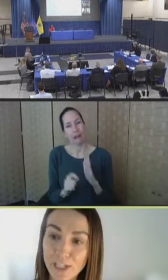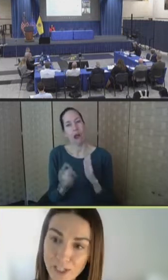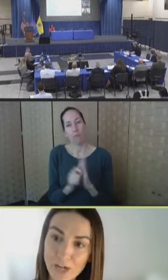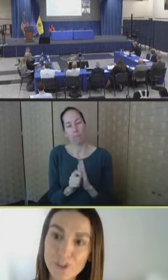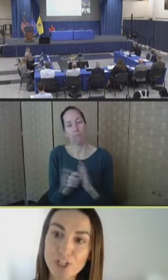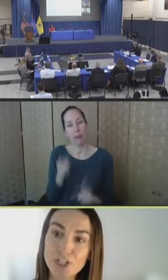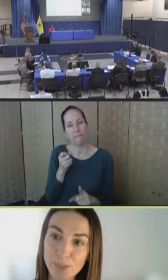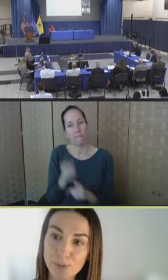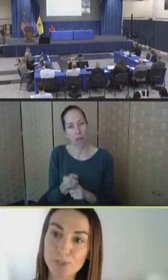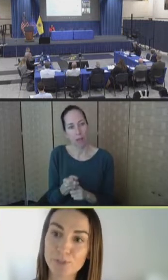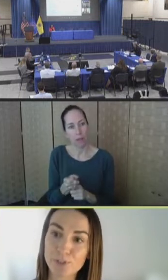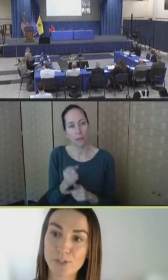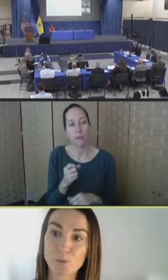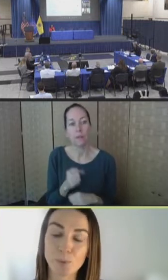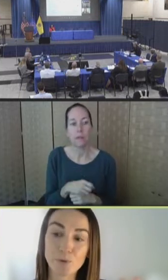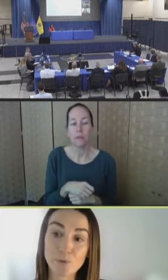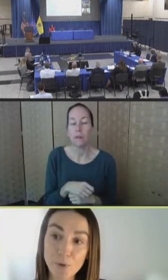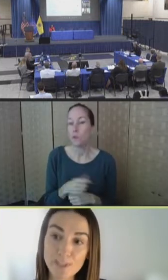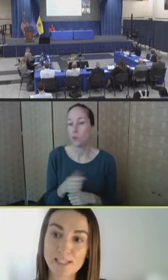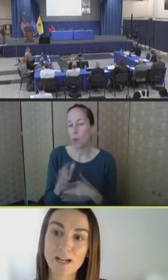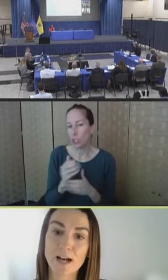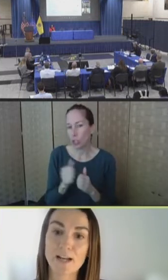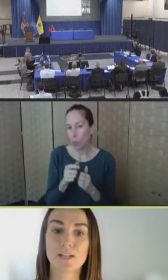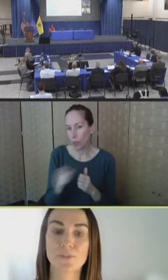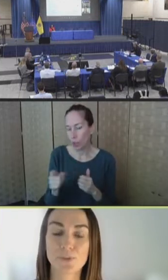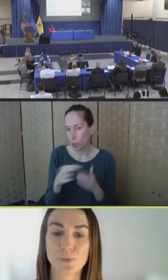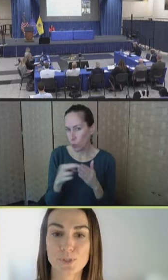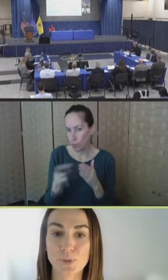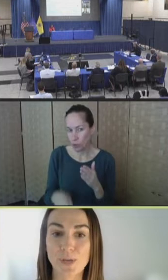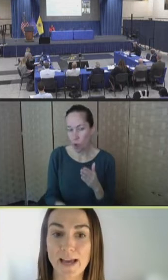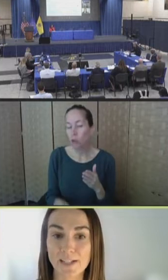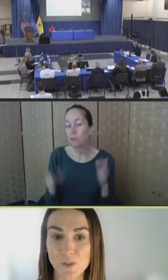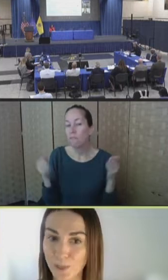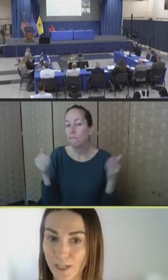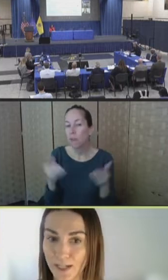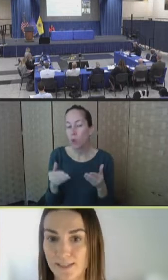On here, I'll just share with you results where we're focusing on individuals who had experienced